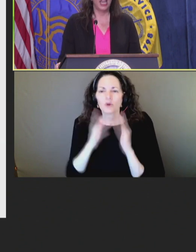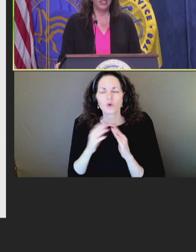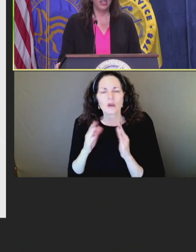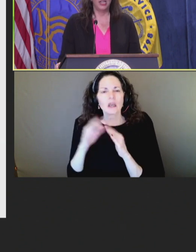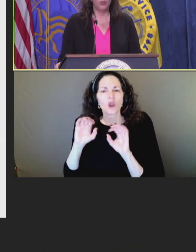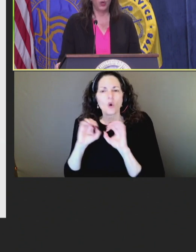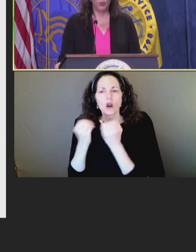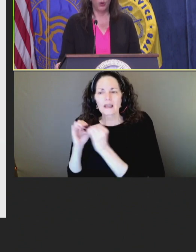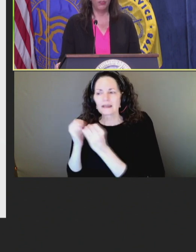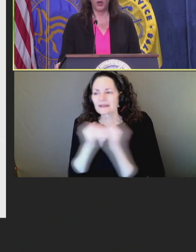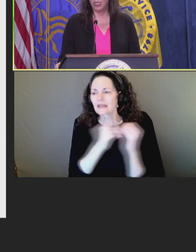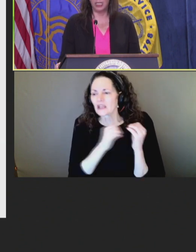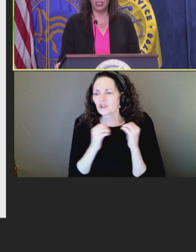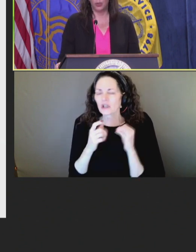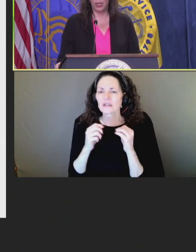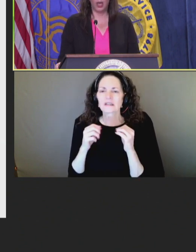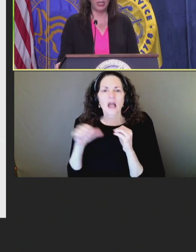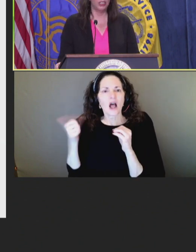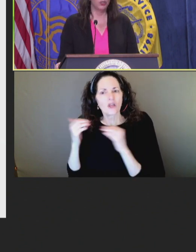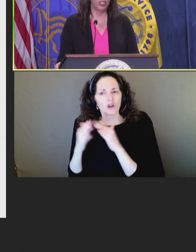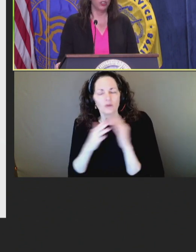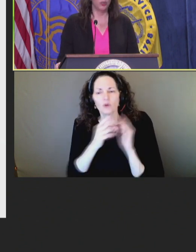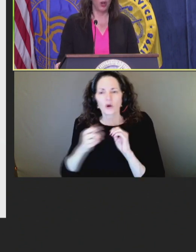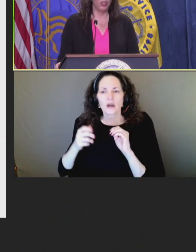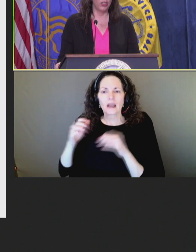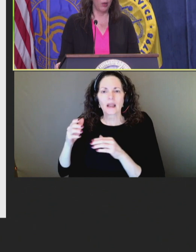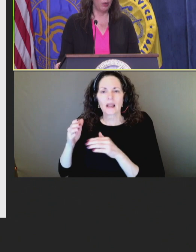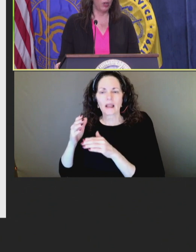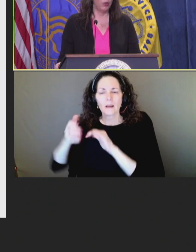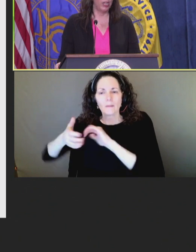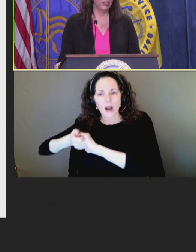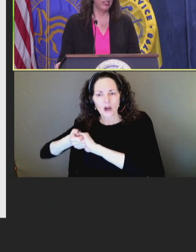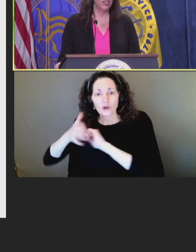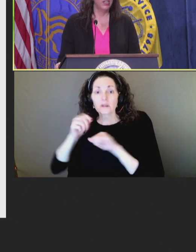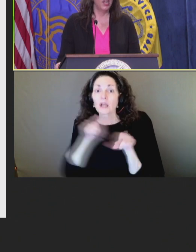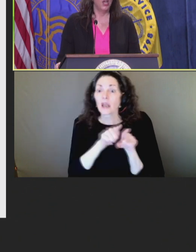And more and more pharmacies are becoming a traditional partner that we work with. We